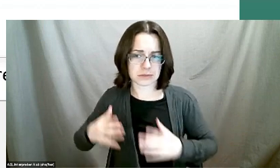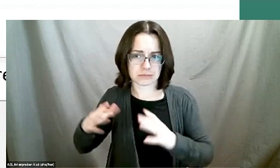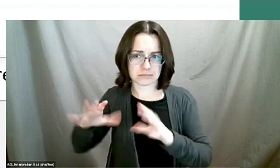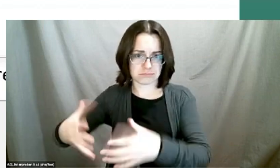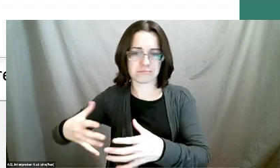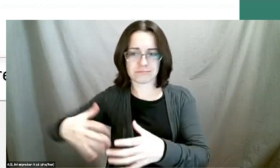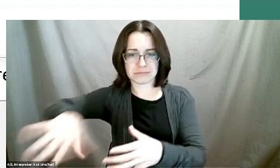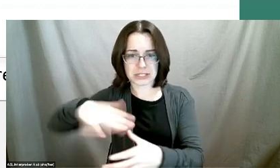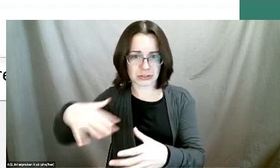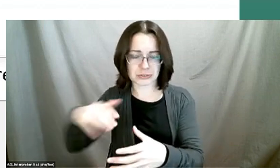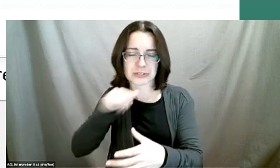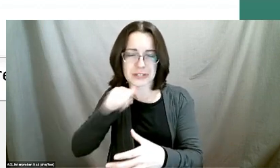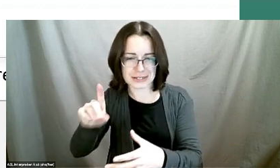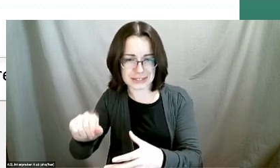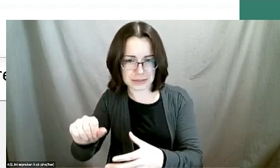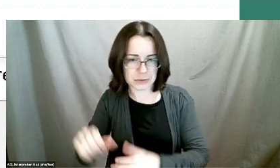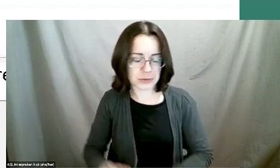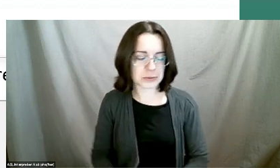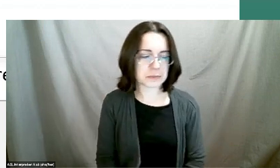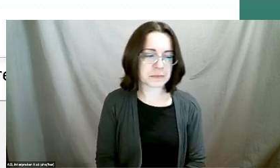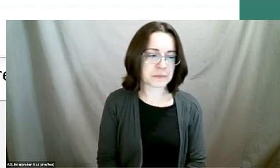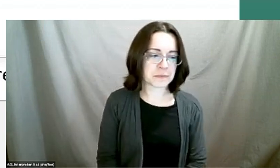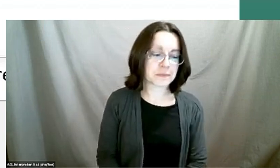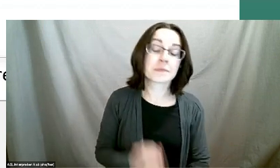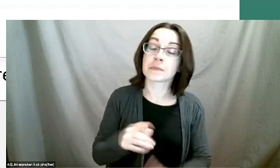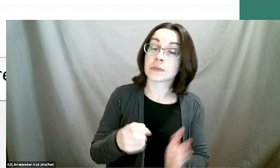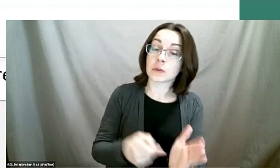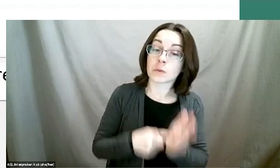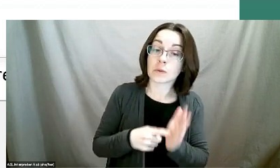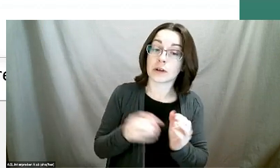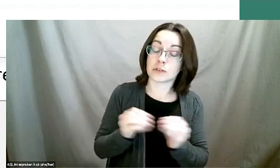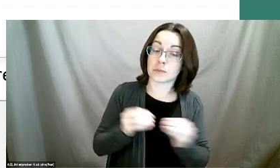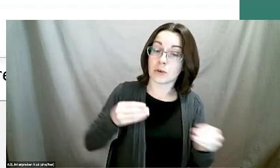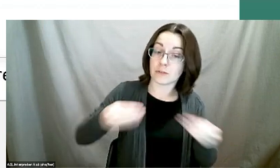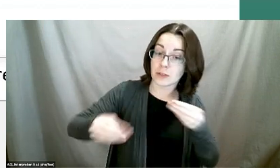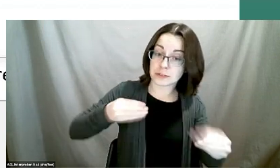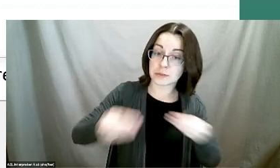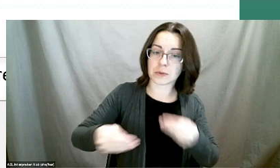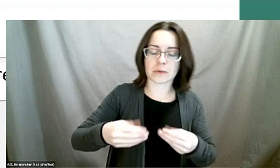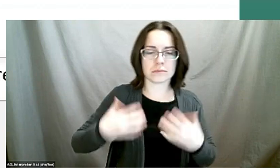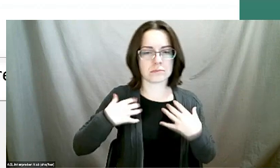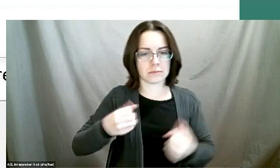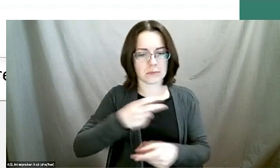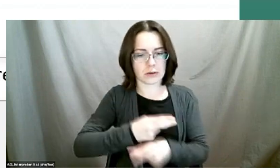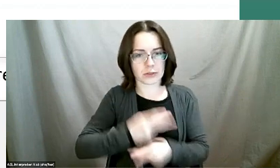a much more flexible health care provision. And as I go through it,